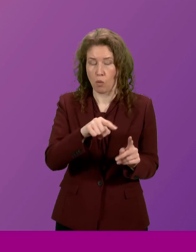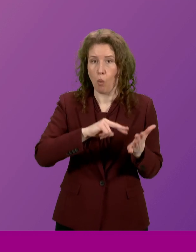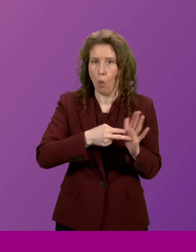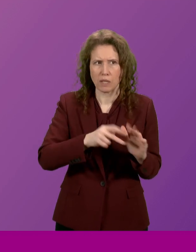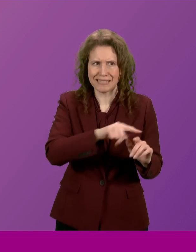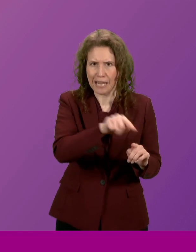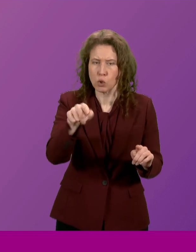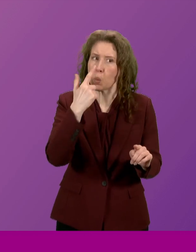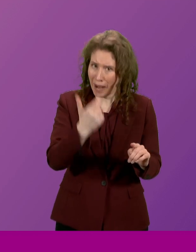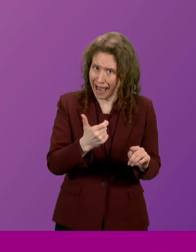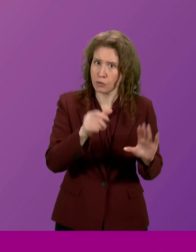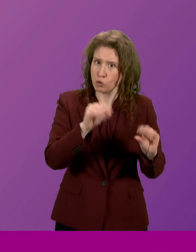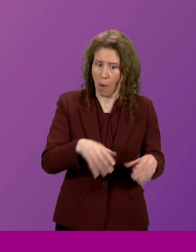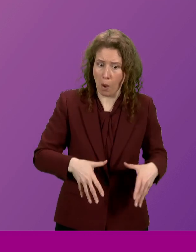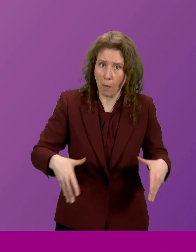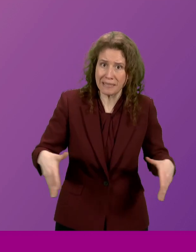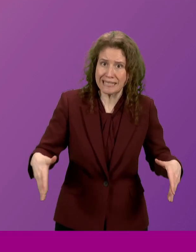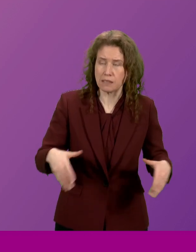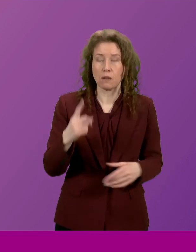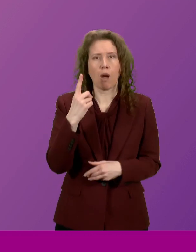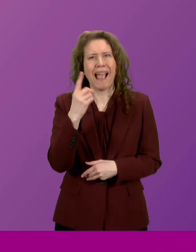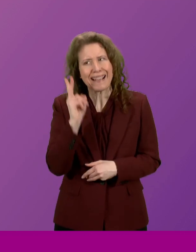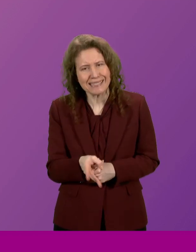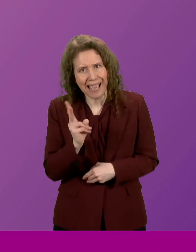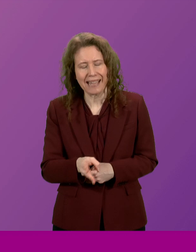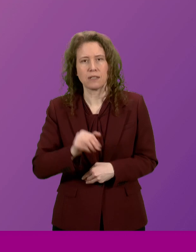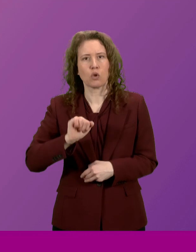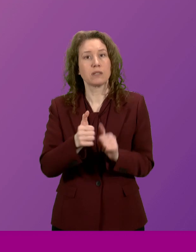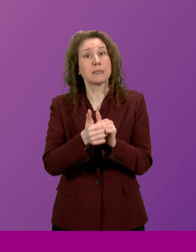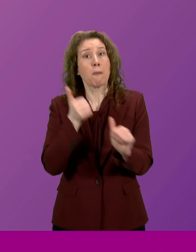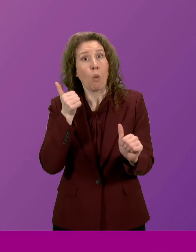placed to reverse the trend. We learn that, once again, sportscotland has had its budget